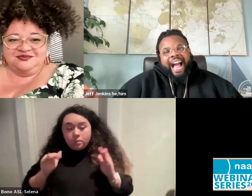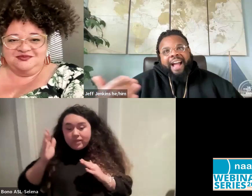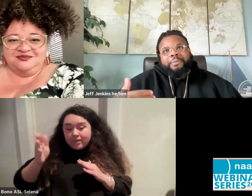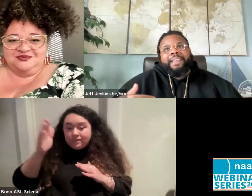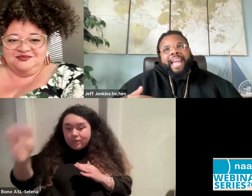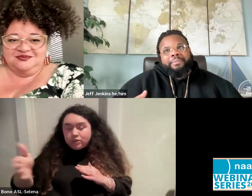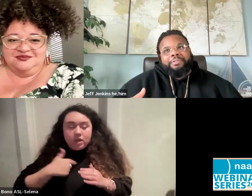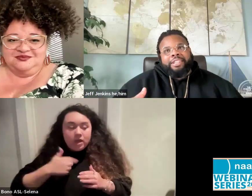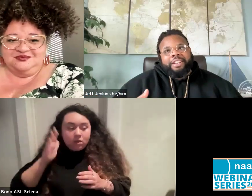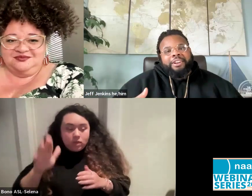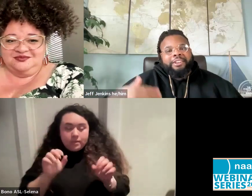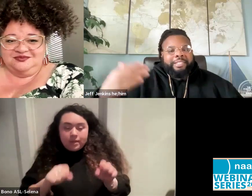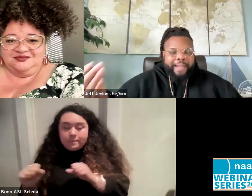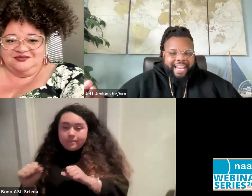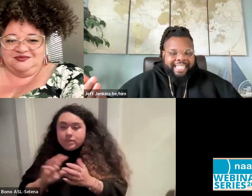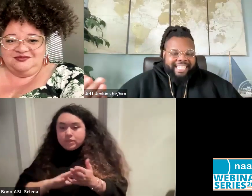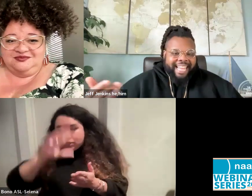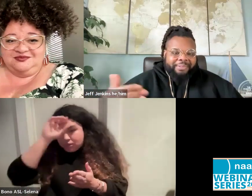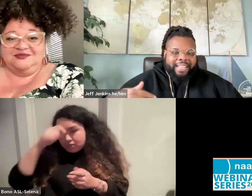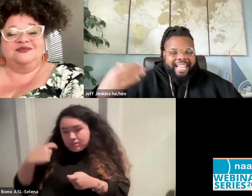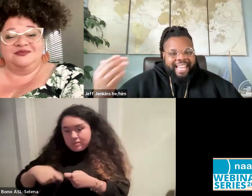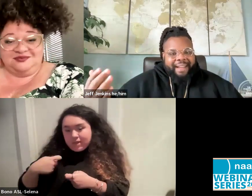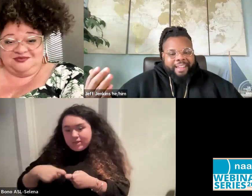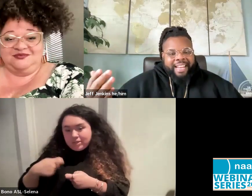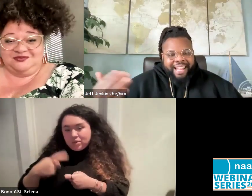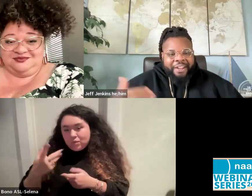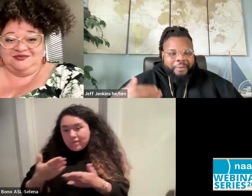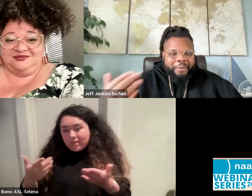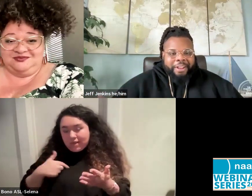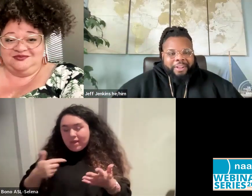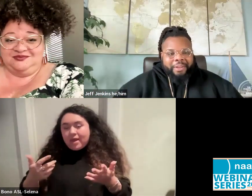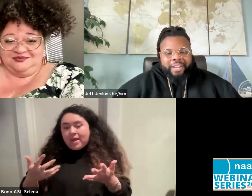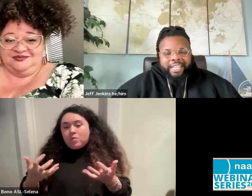I will be able to learn Spanish. That's one thing that I've been really, really wanting to